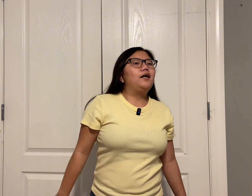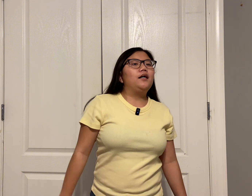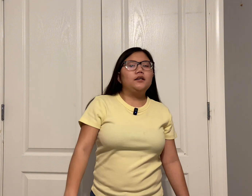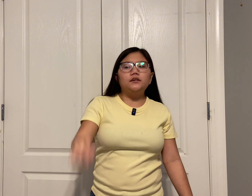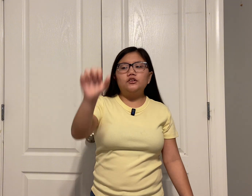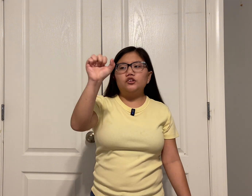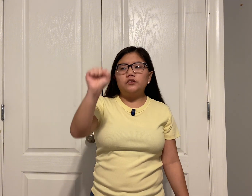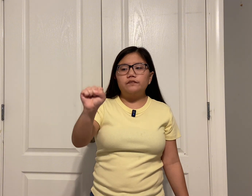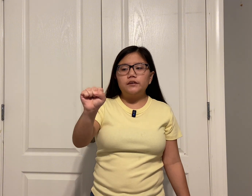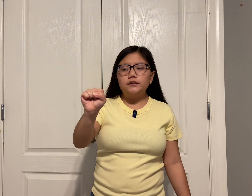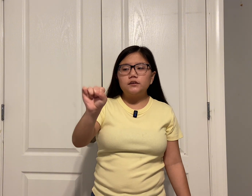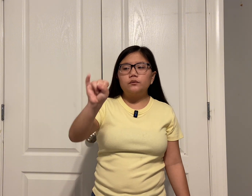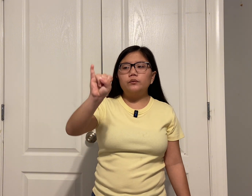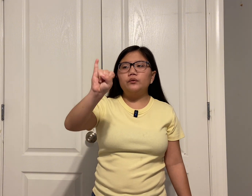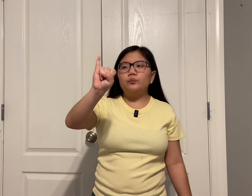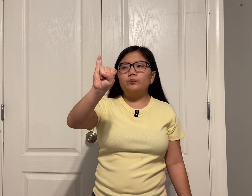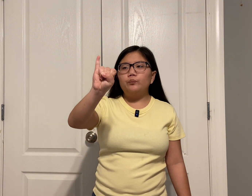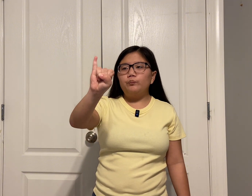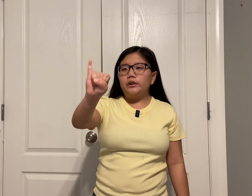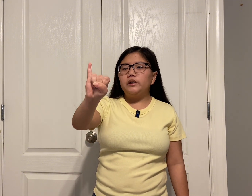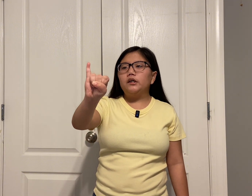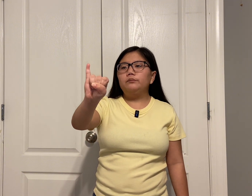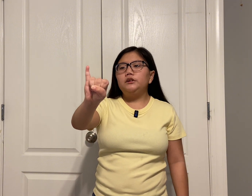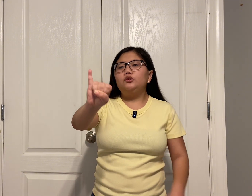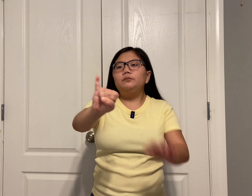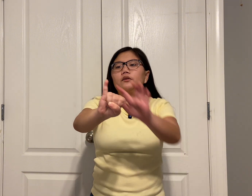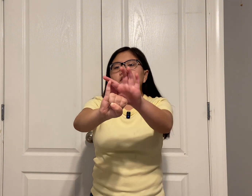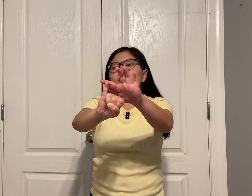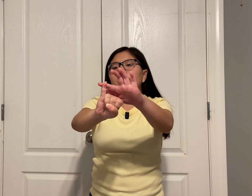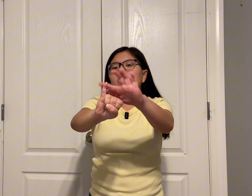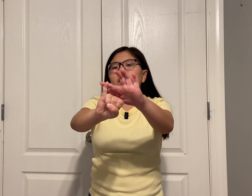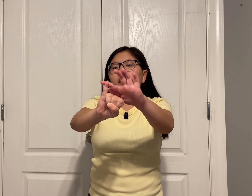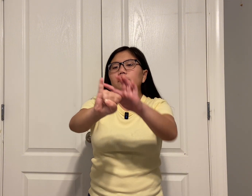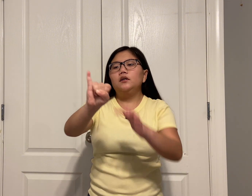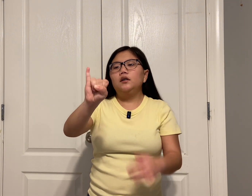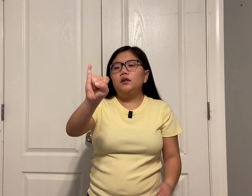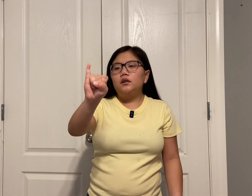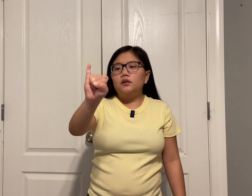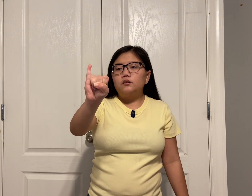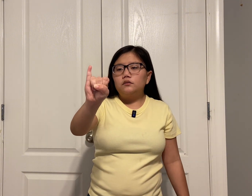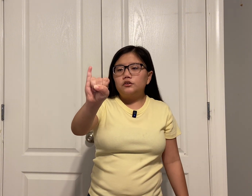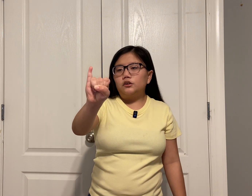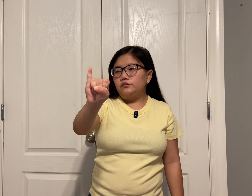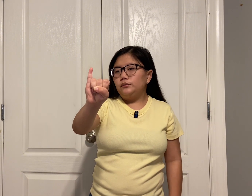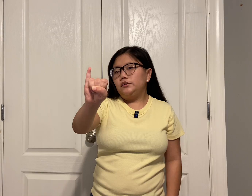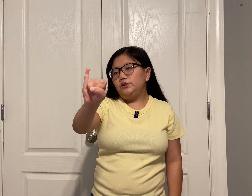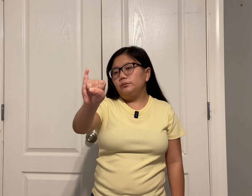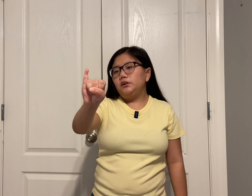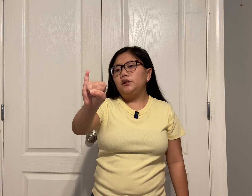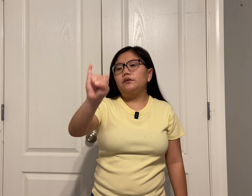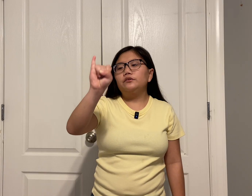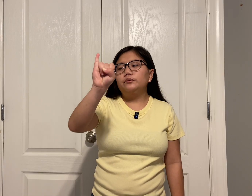"I" is just a fist with your pinky up. You should be able to see your pinky nail, so if you can see your pinky nail you're doing it right.